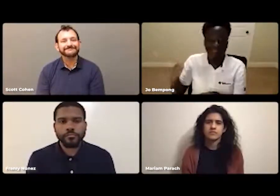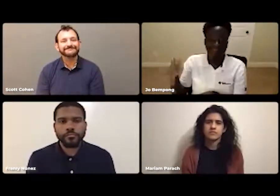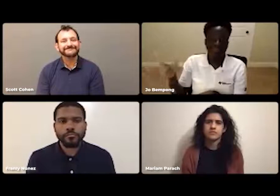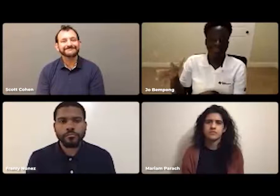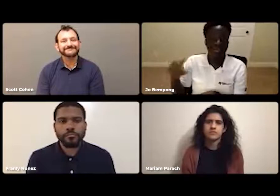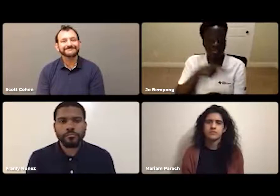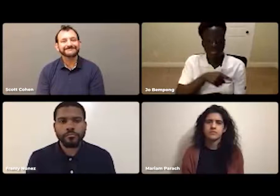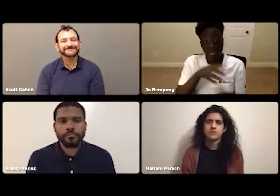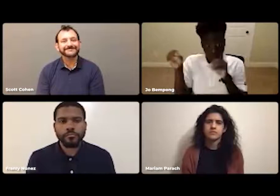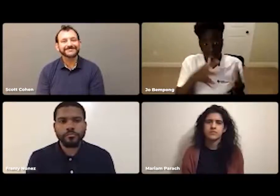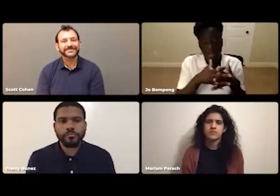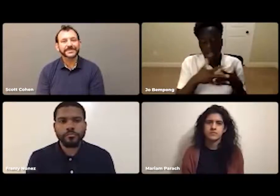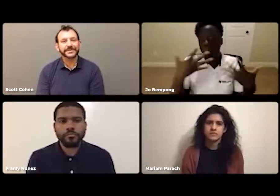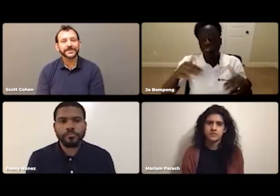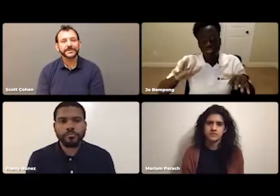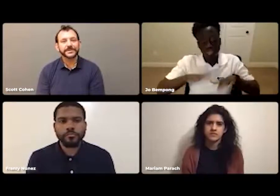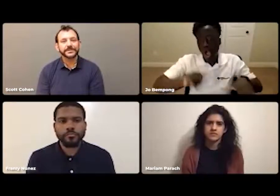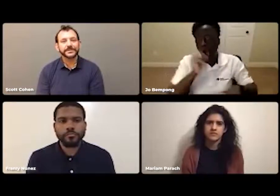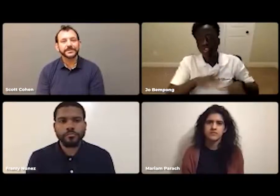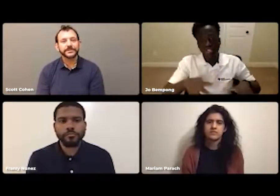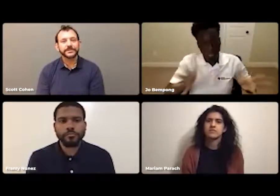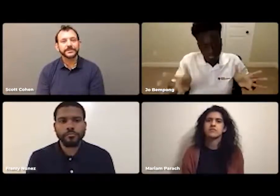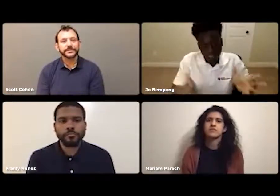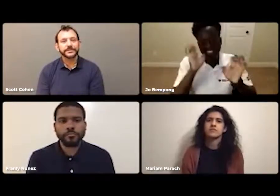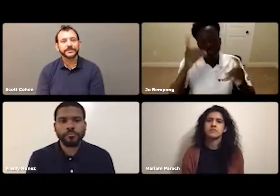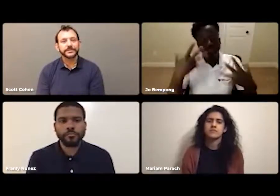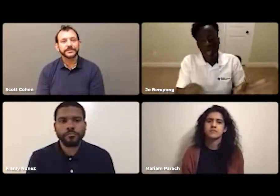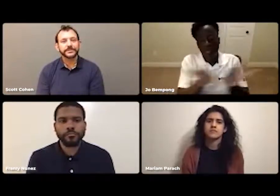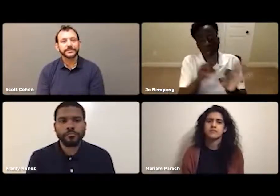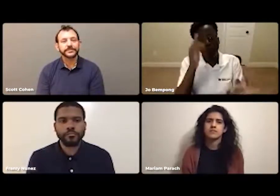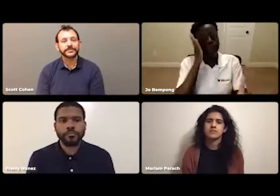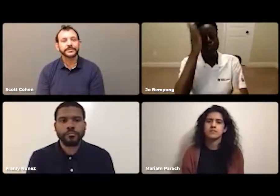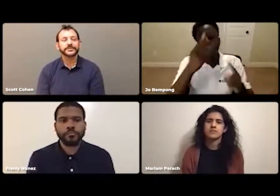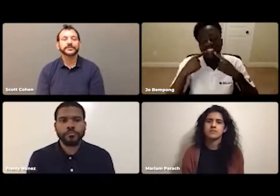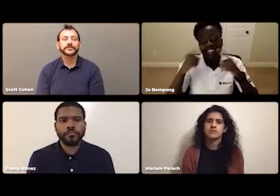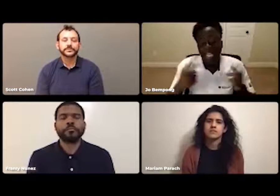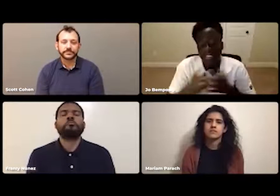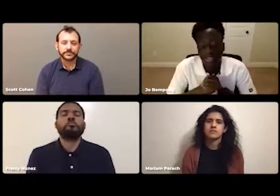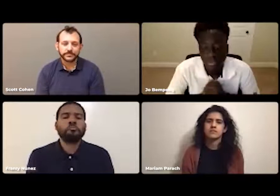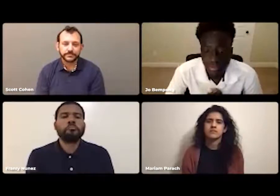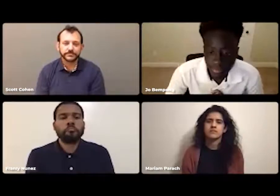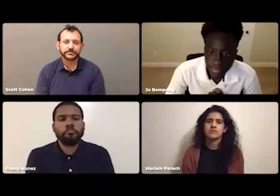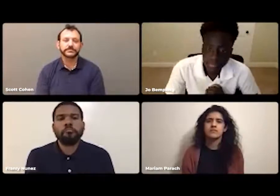They knew that education in Africa wasn't as good as in America.